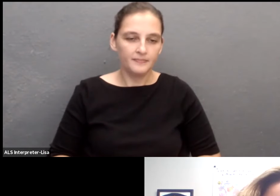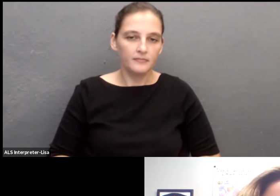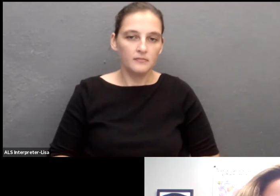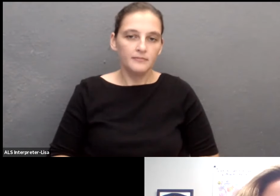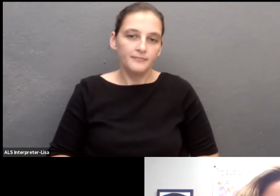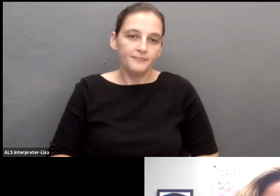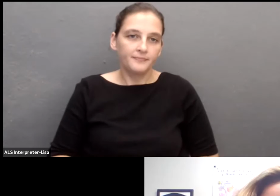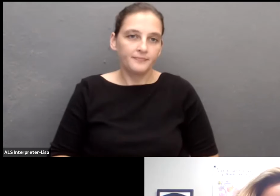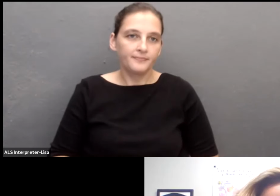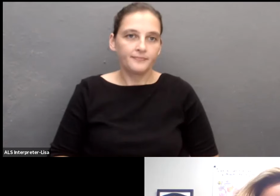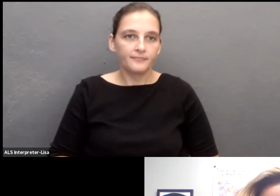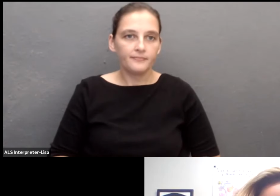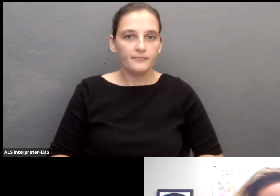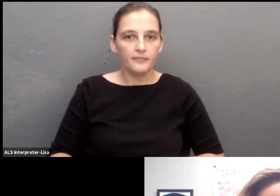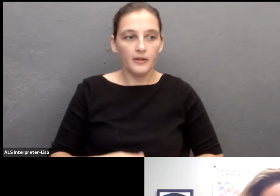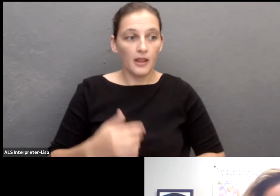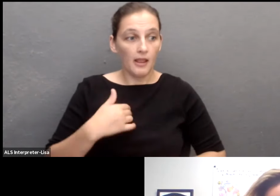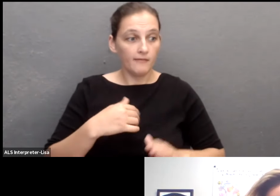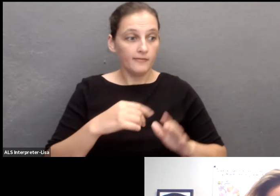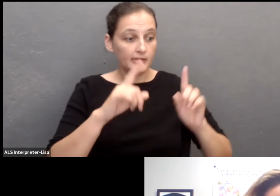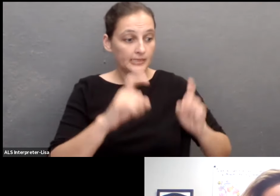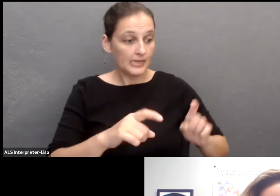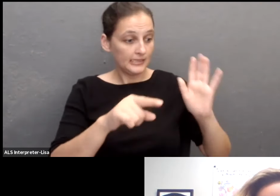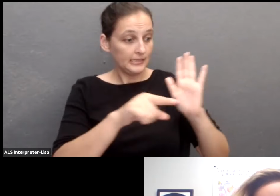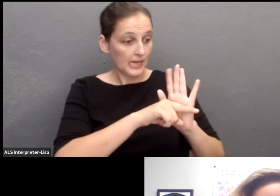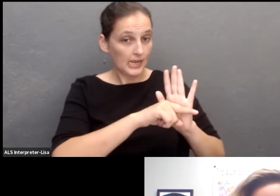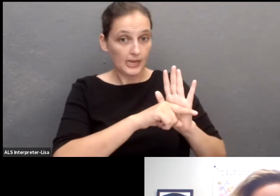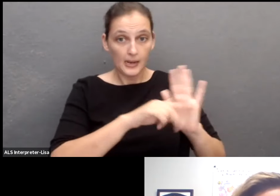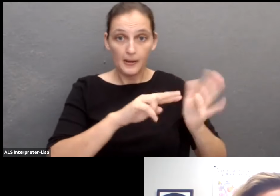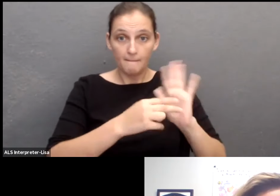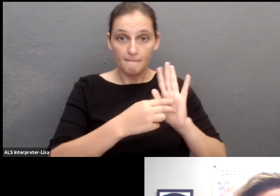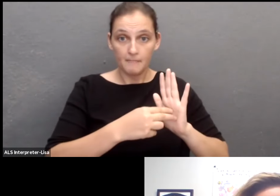know, have a negative antibody test it doesn't necessarily mean that you haven't been infected.